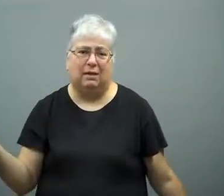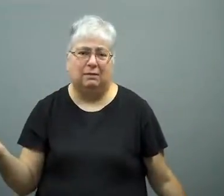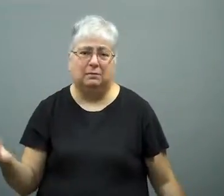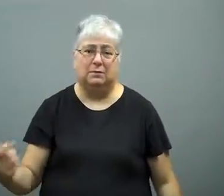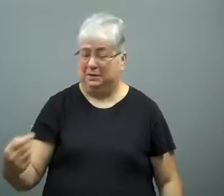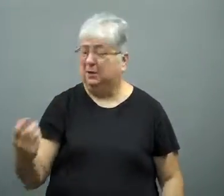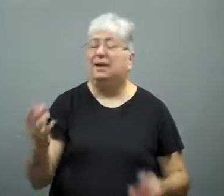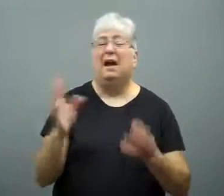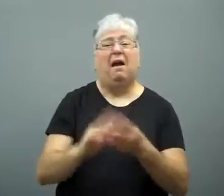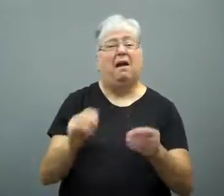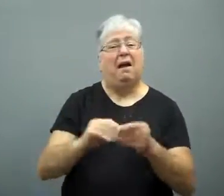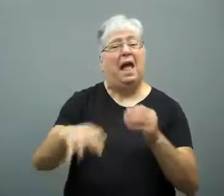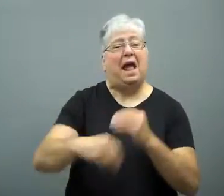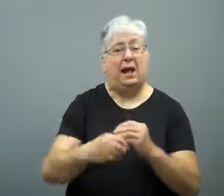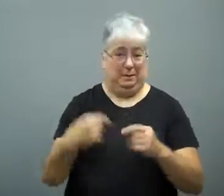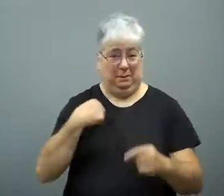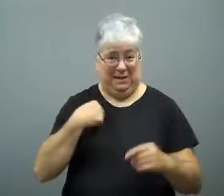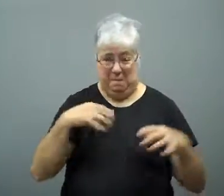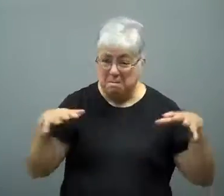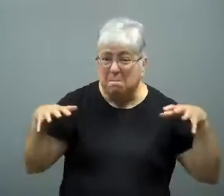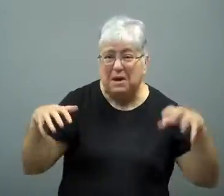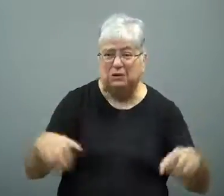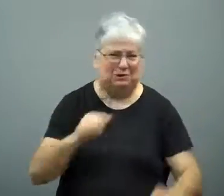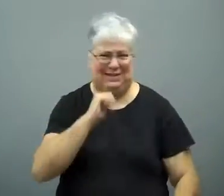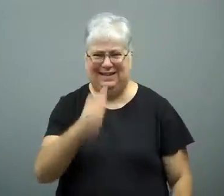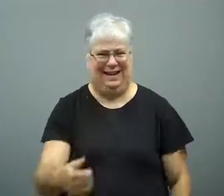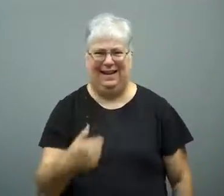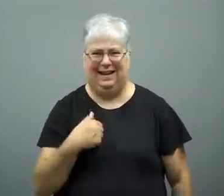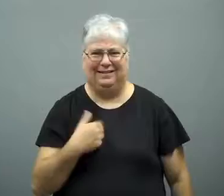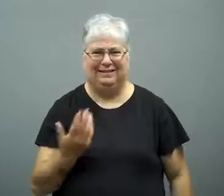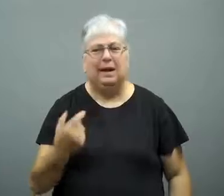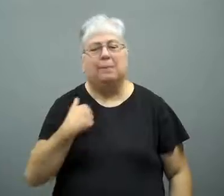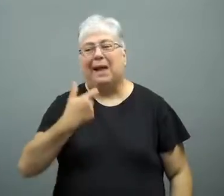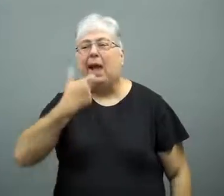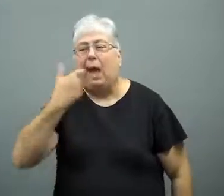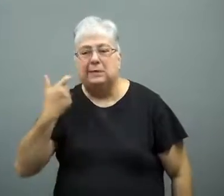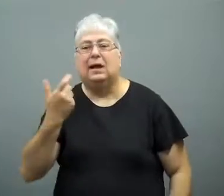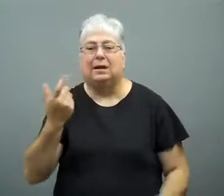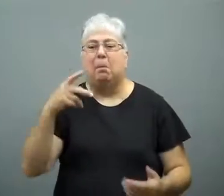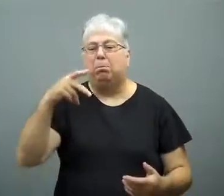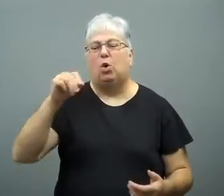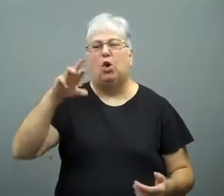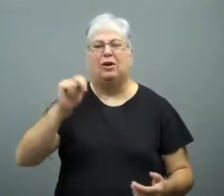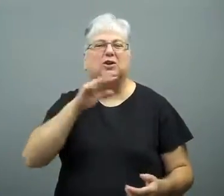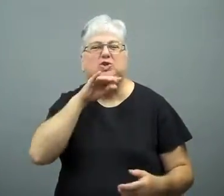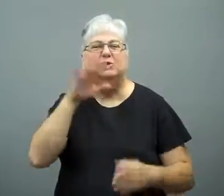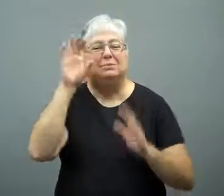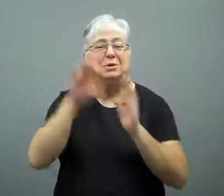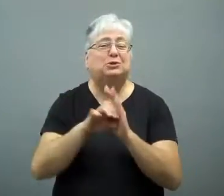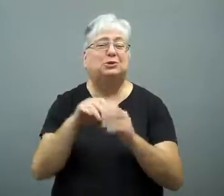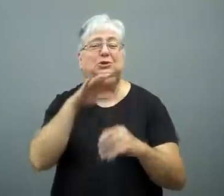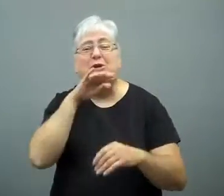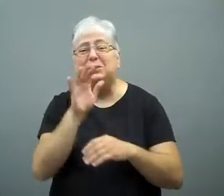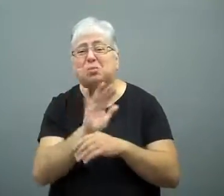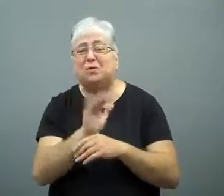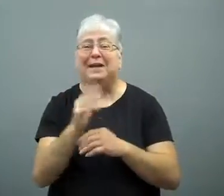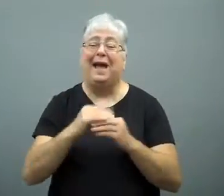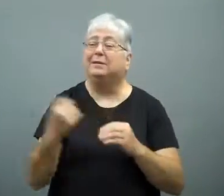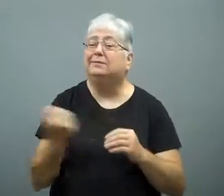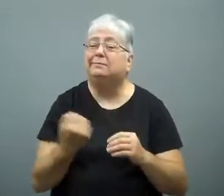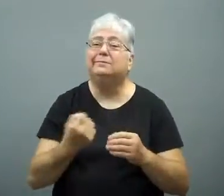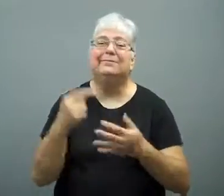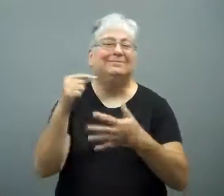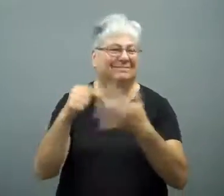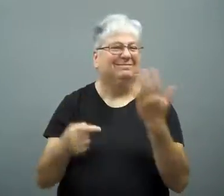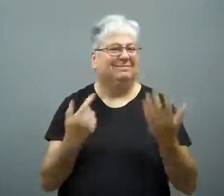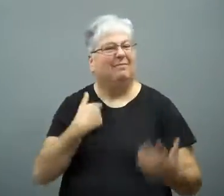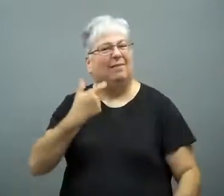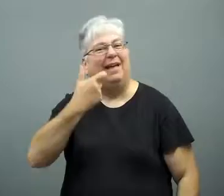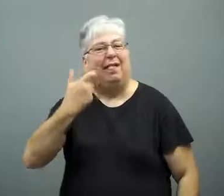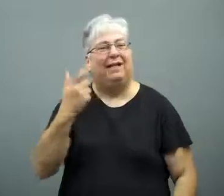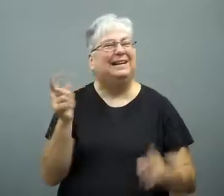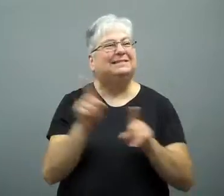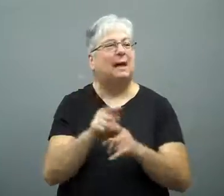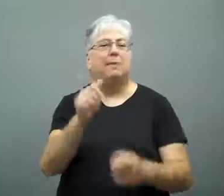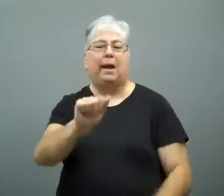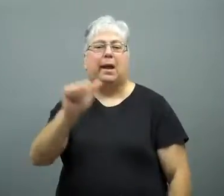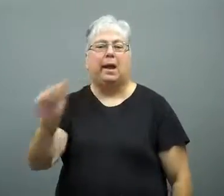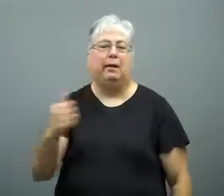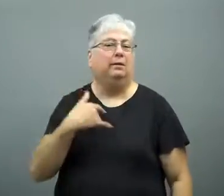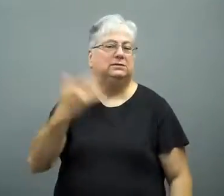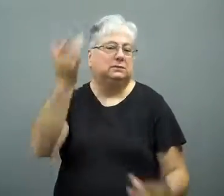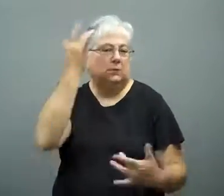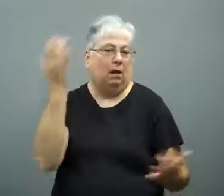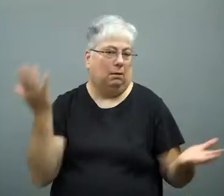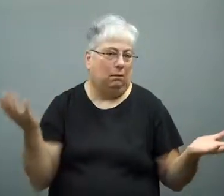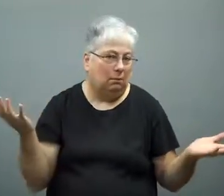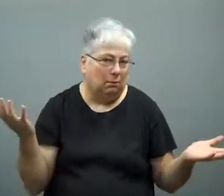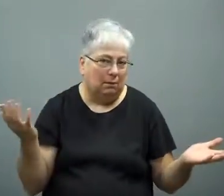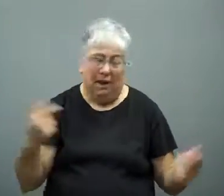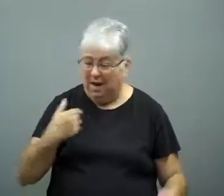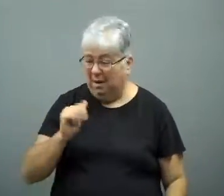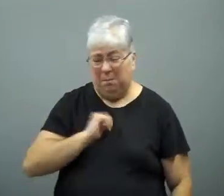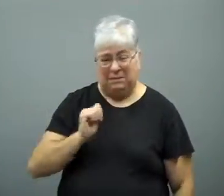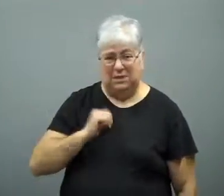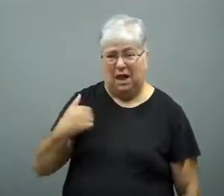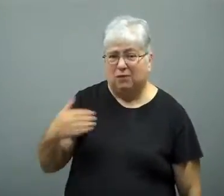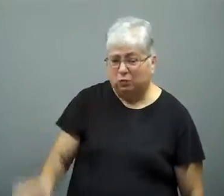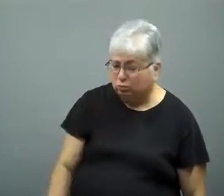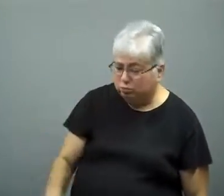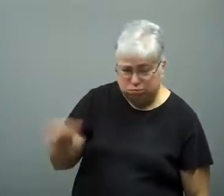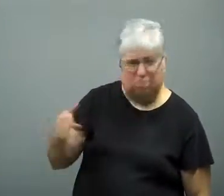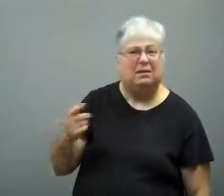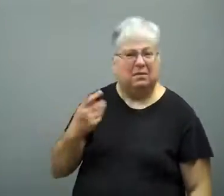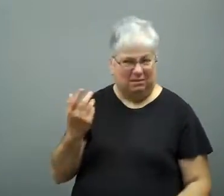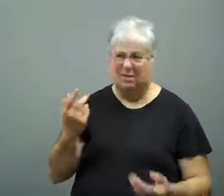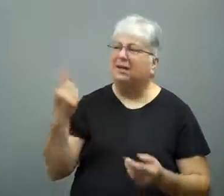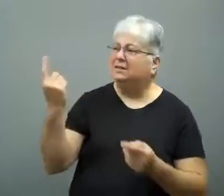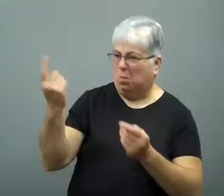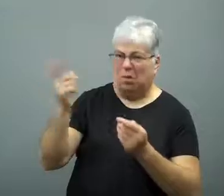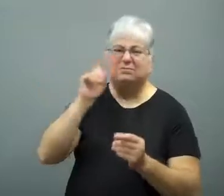He said he wasn't a monster, but was addicted to porn and masturbation,